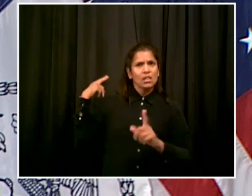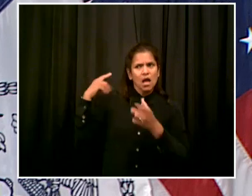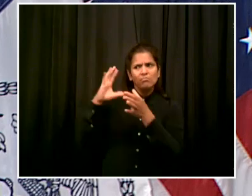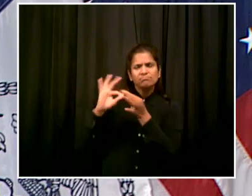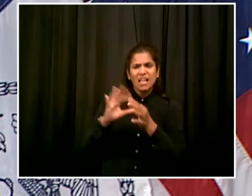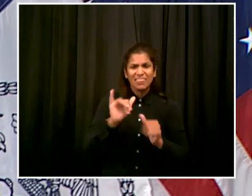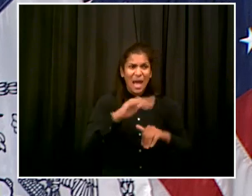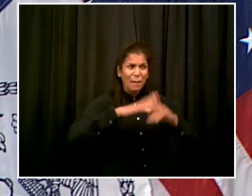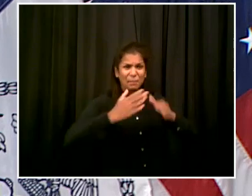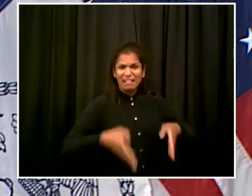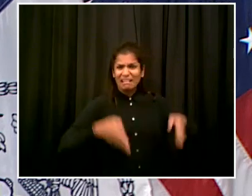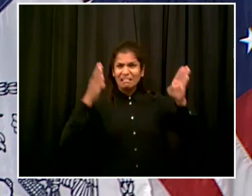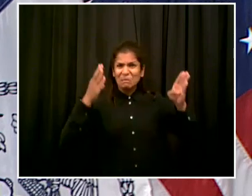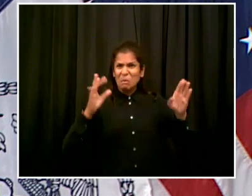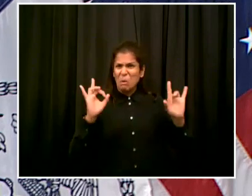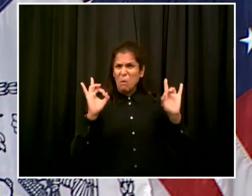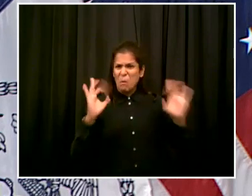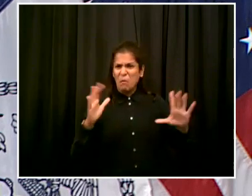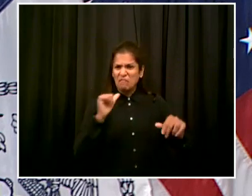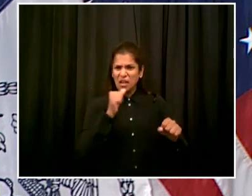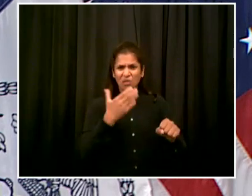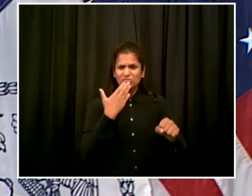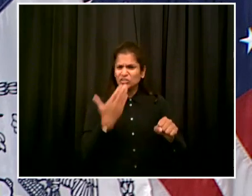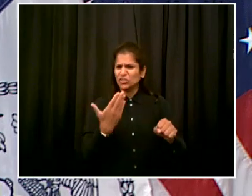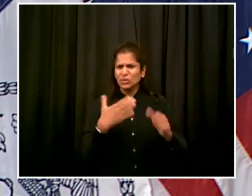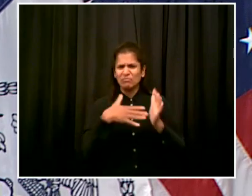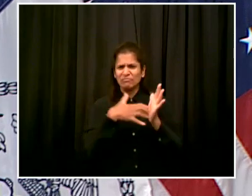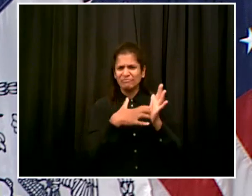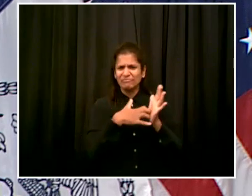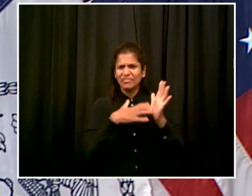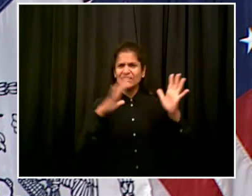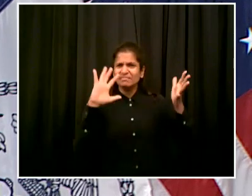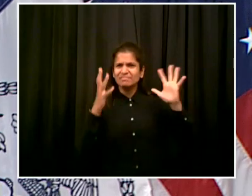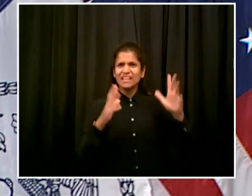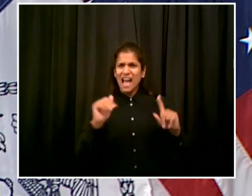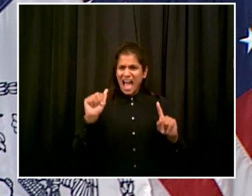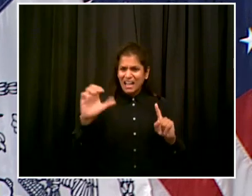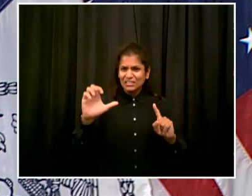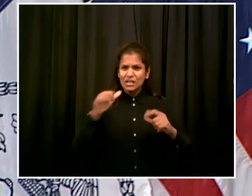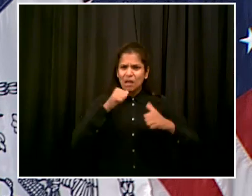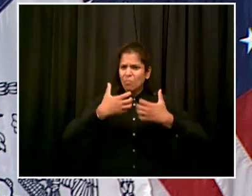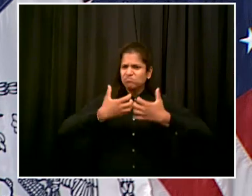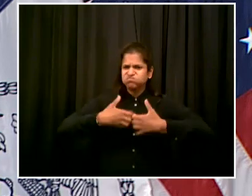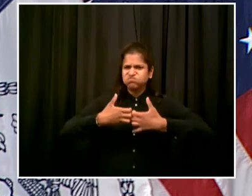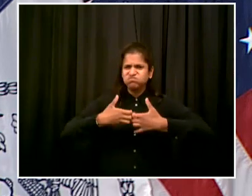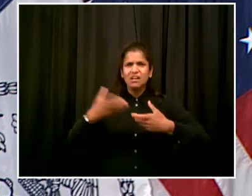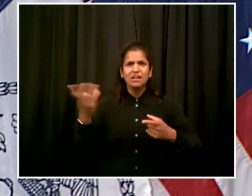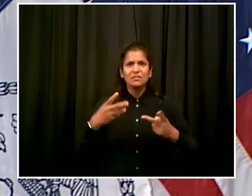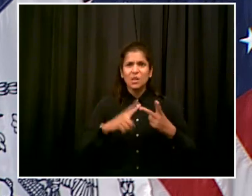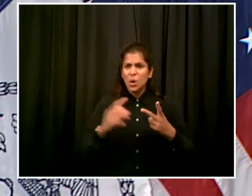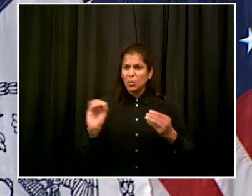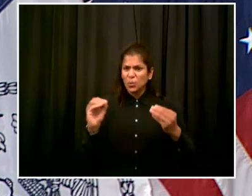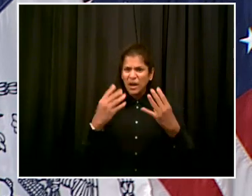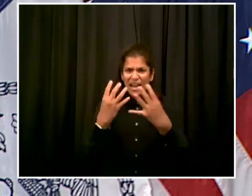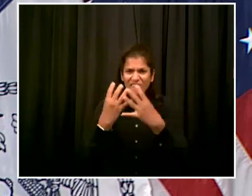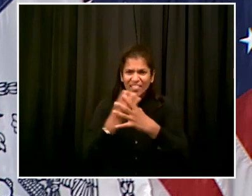EVALUATIONS POINTT O HTE VENTILATION SYSTEM AS INADEQUAET. AND WHILE INDIVIDUAL CLASSOROMS HAVE AIR CONDITIONING